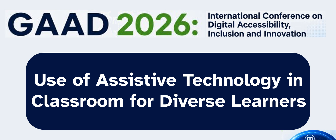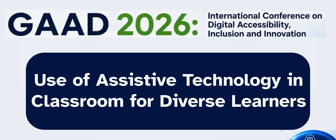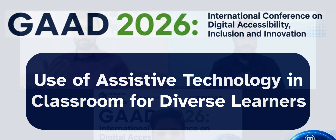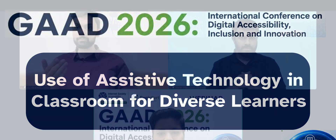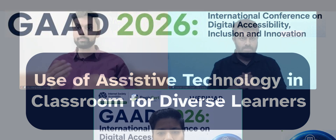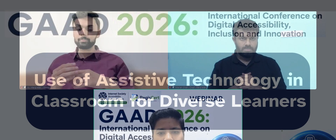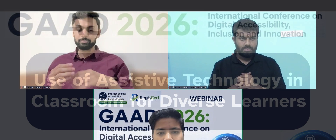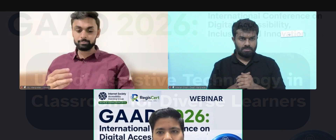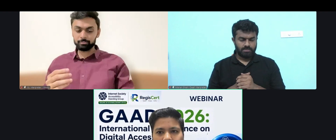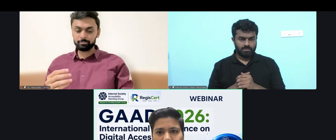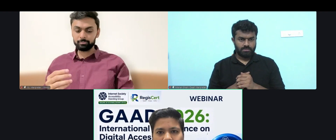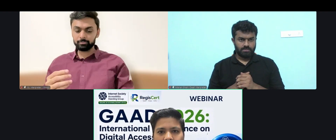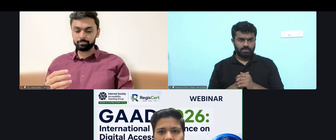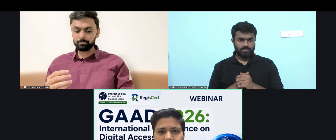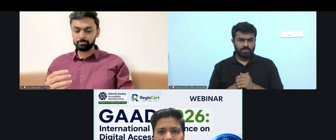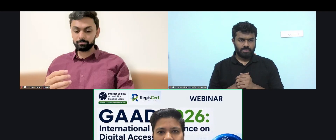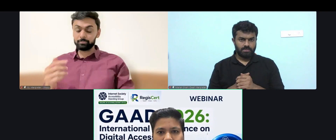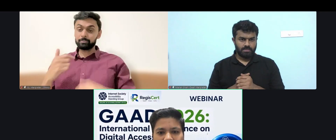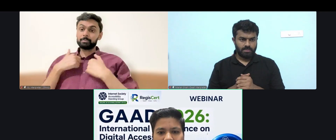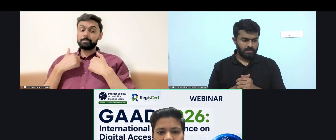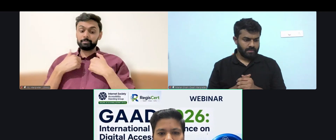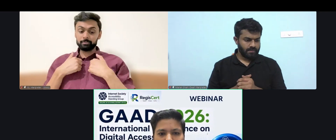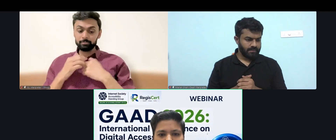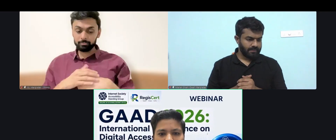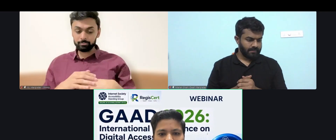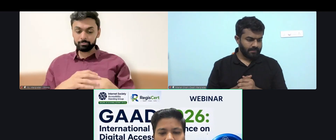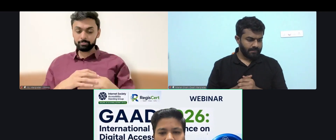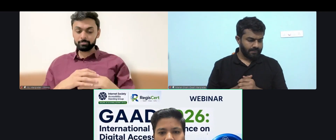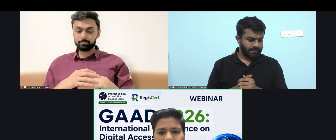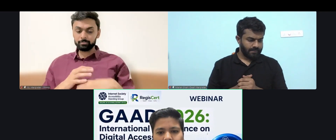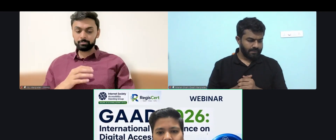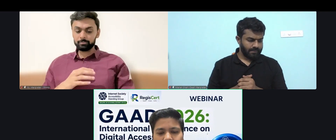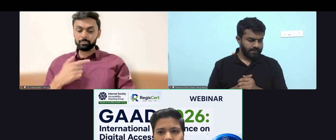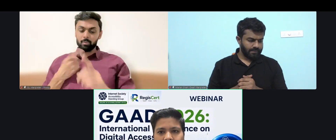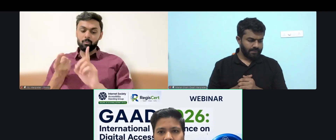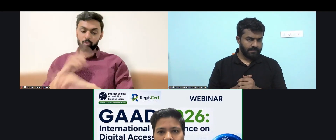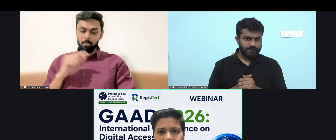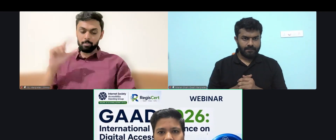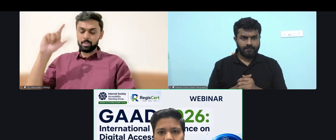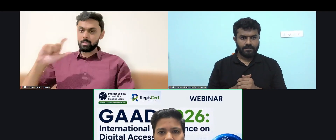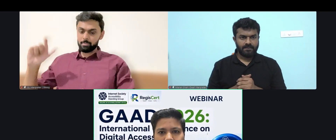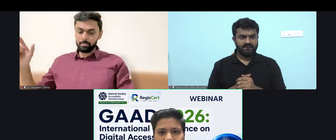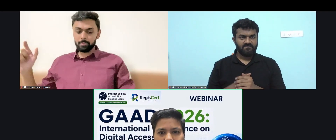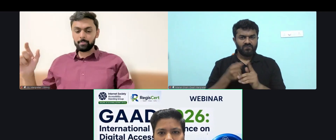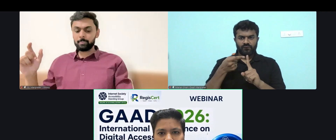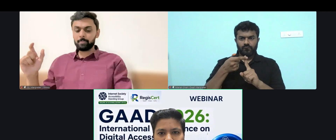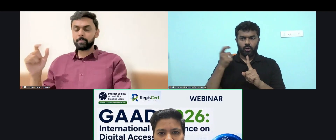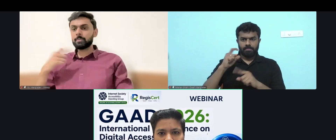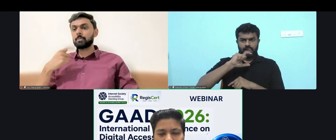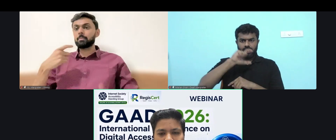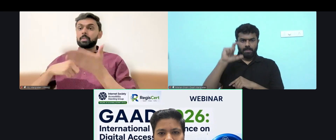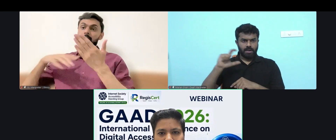I am Suvasini Shrestha from Nepal and I am a regional lead for Internet Society Accessibility